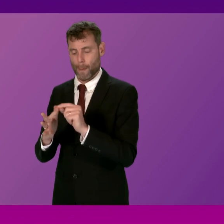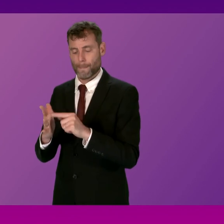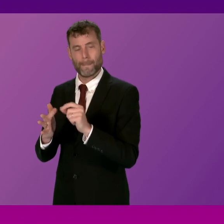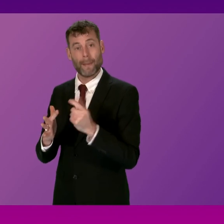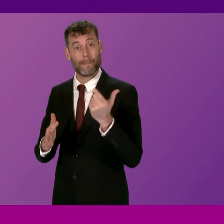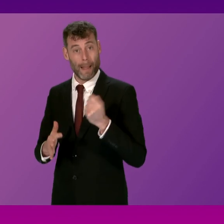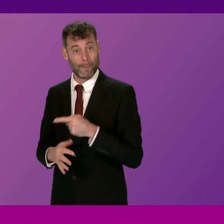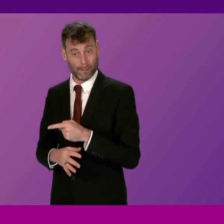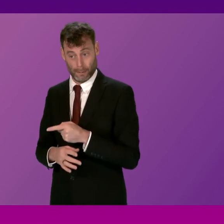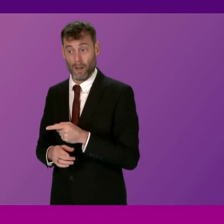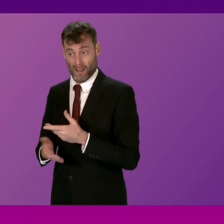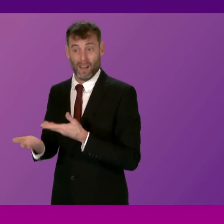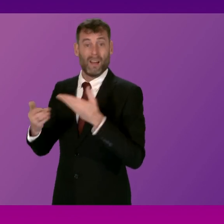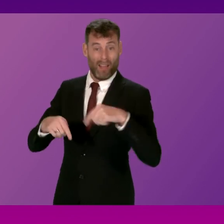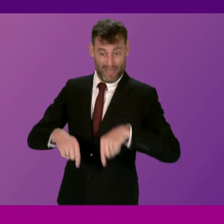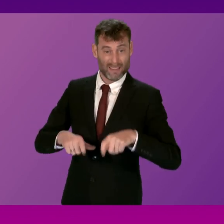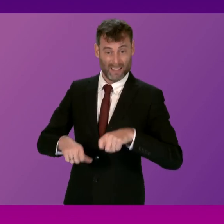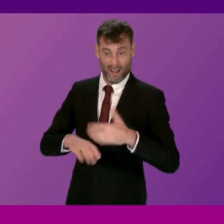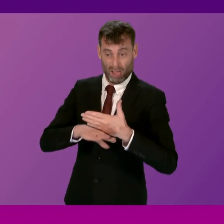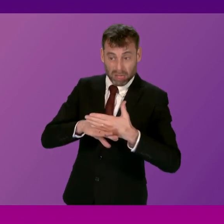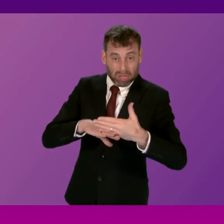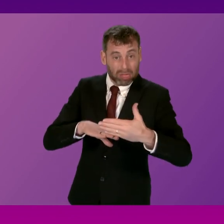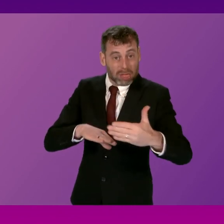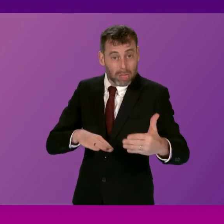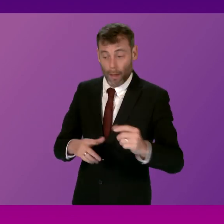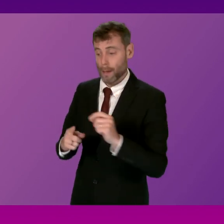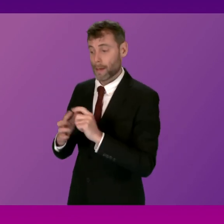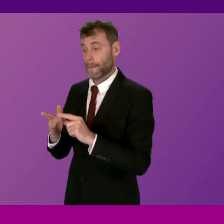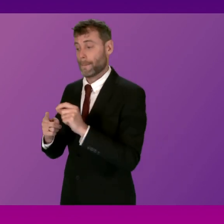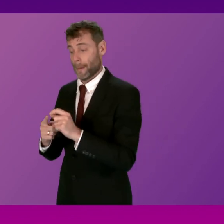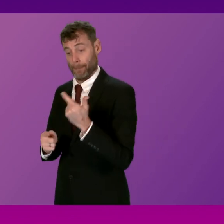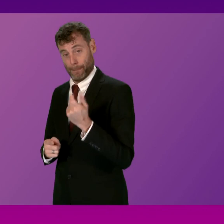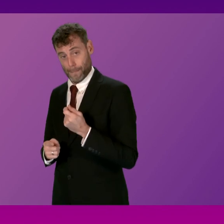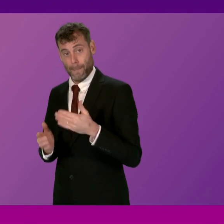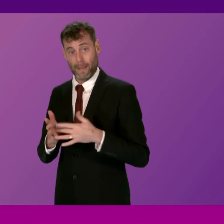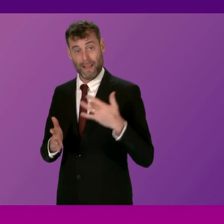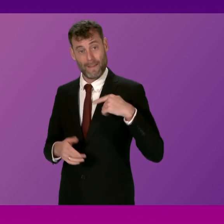payments. When somebody in receipt of PIP who lives in Scotland reports a change in circumstances,